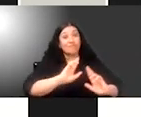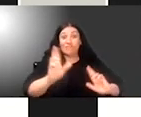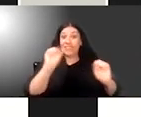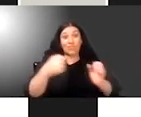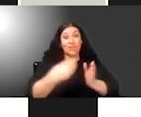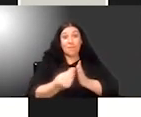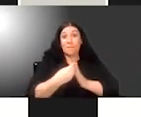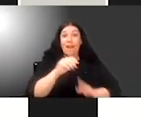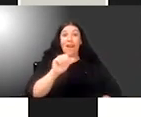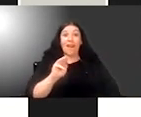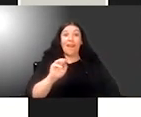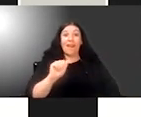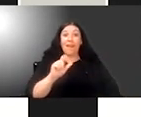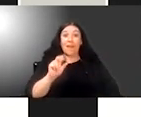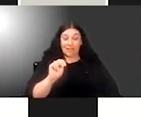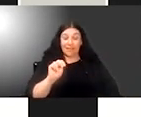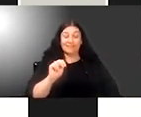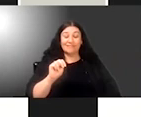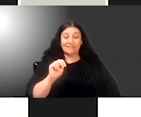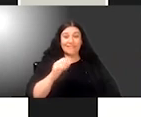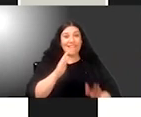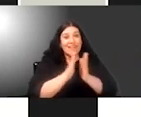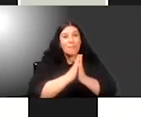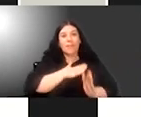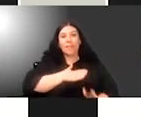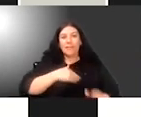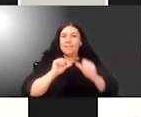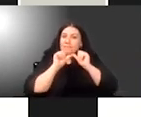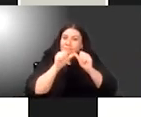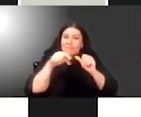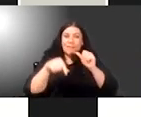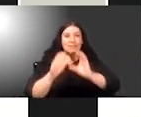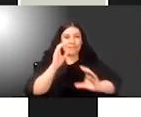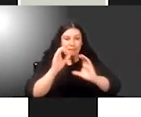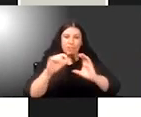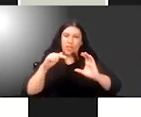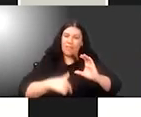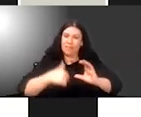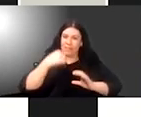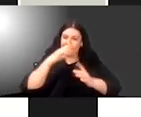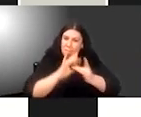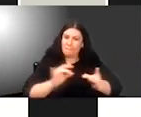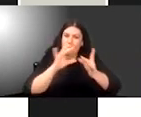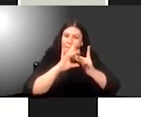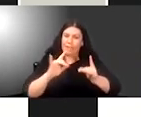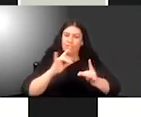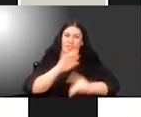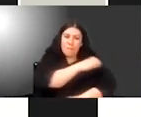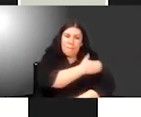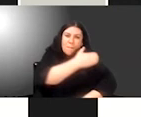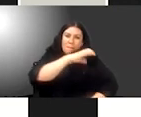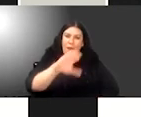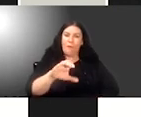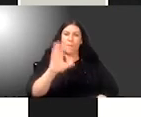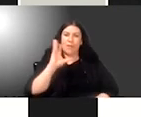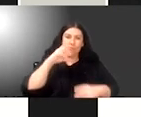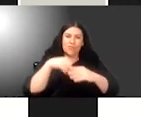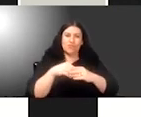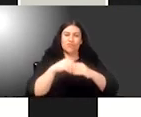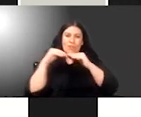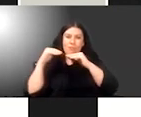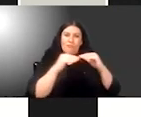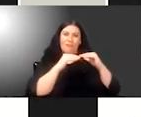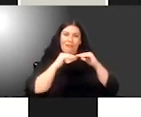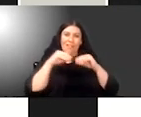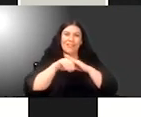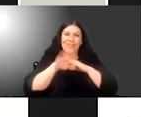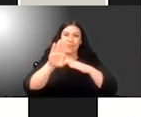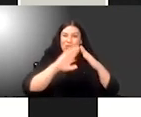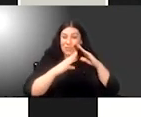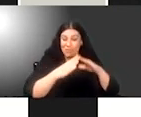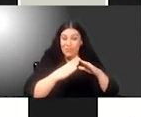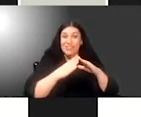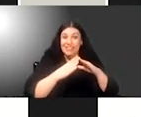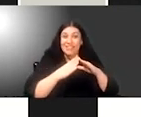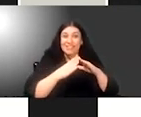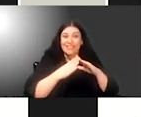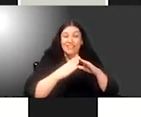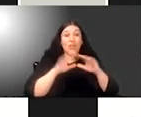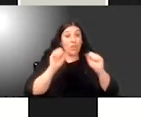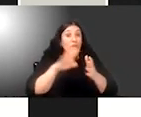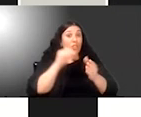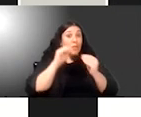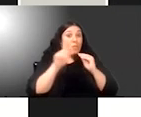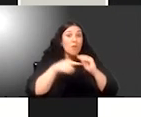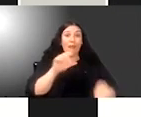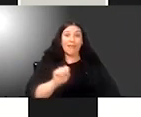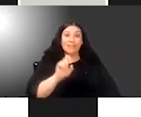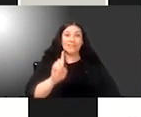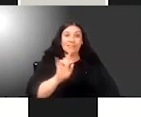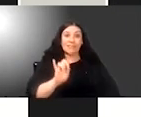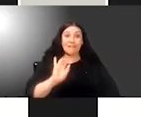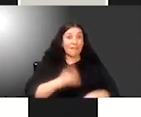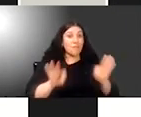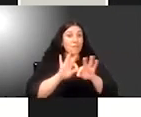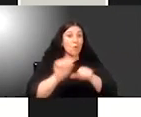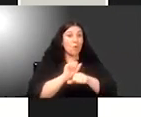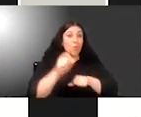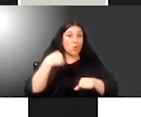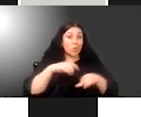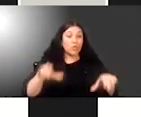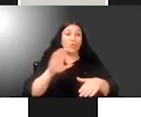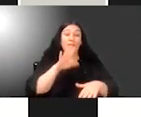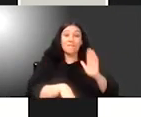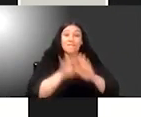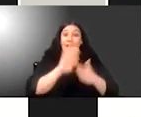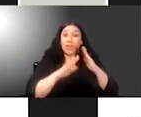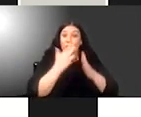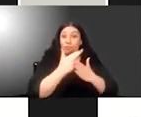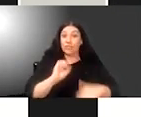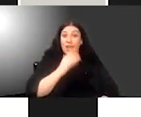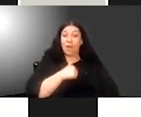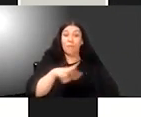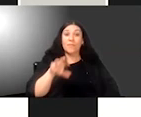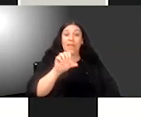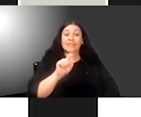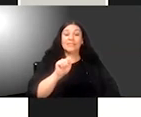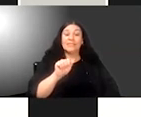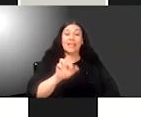I invite you the please continue this conversation and carry this message of empowerment, inclusion, and equality to all of your communities. You can learn more about the important work Starkloff Disability Institute is doing in fine community resources at our website, starkloff.org.